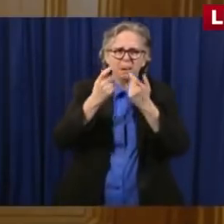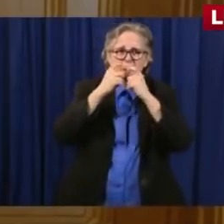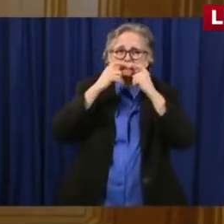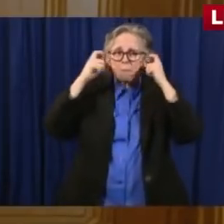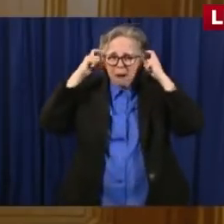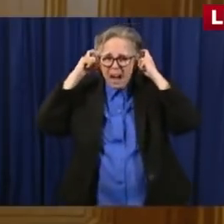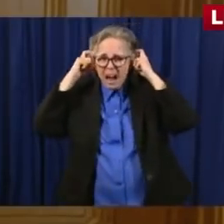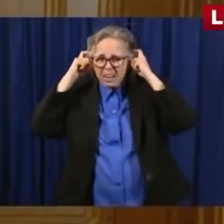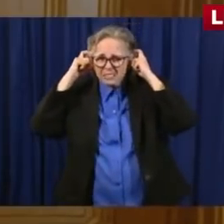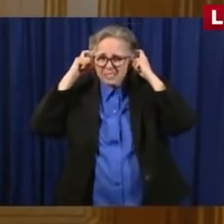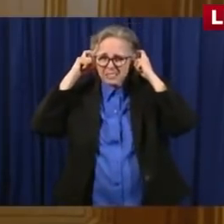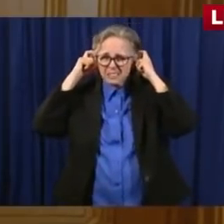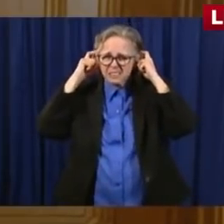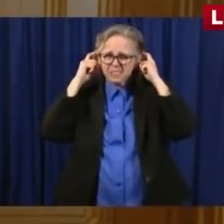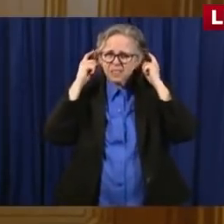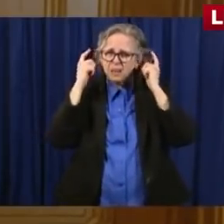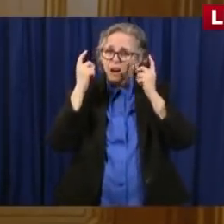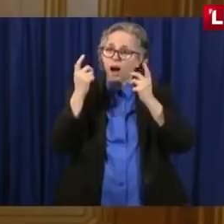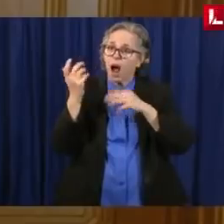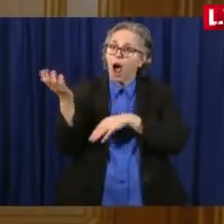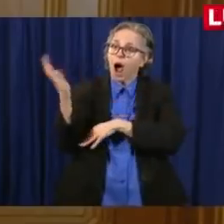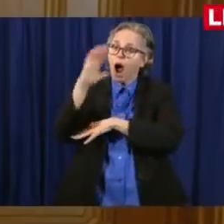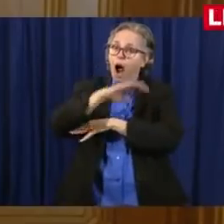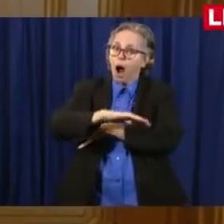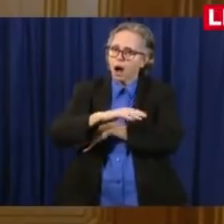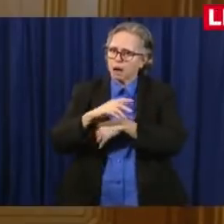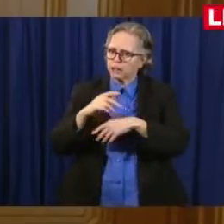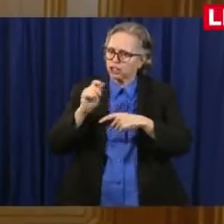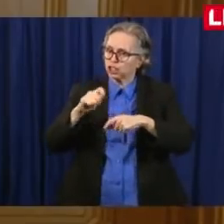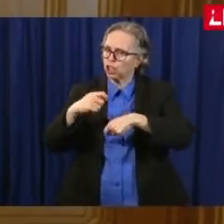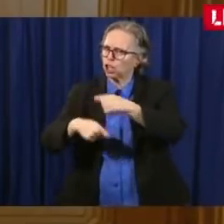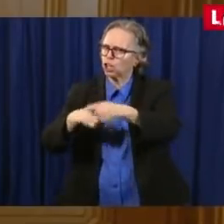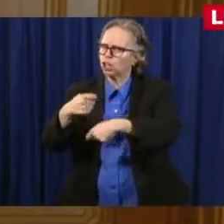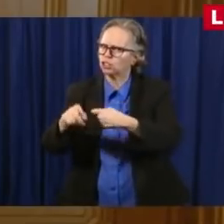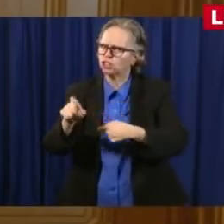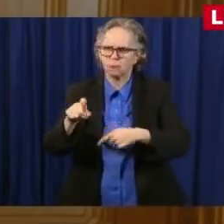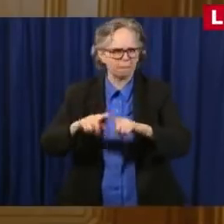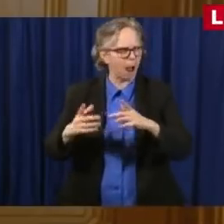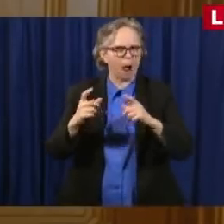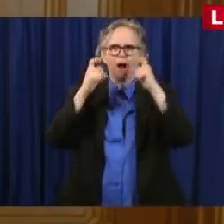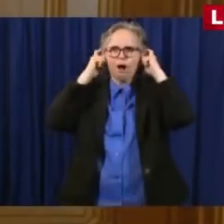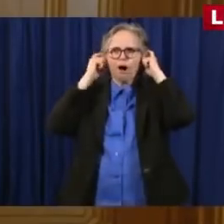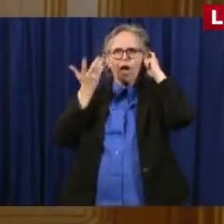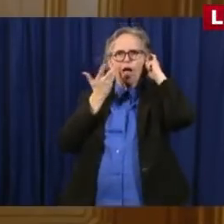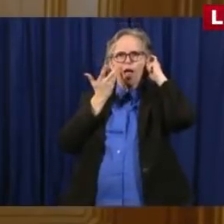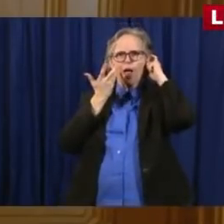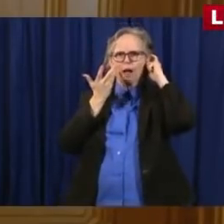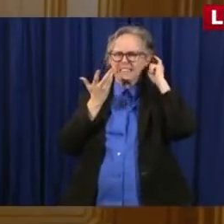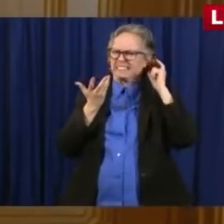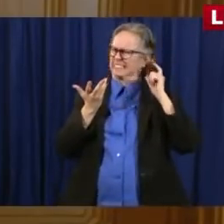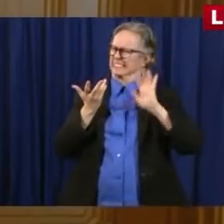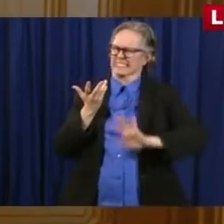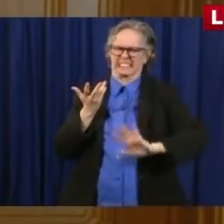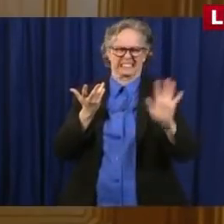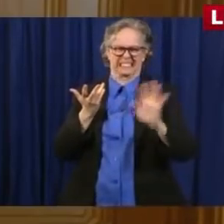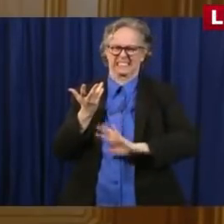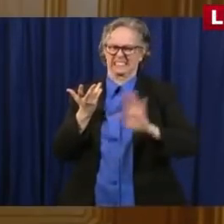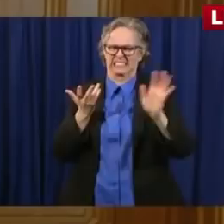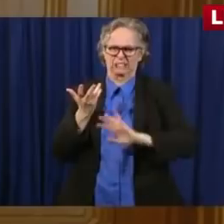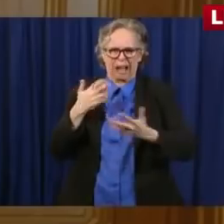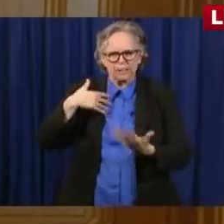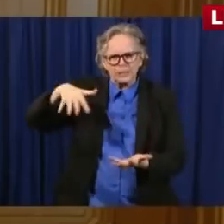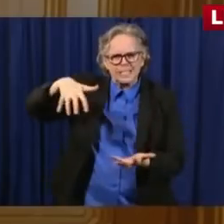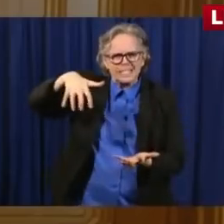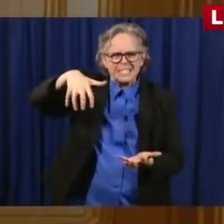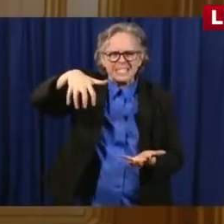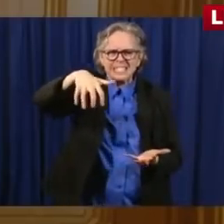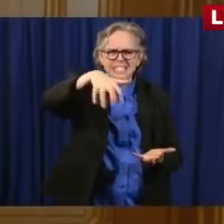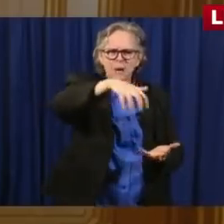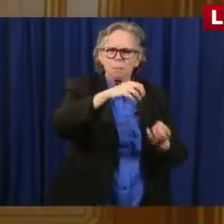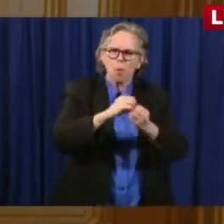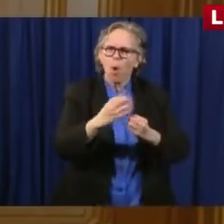WE HAVE PEOPLE IN HOSPITALS THAT ARE WEARING THEIR MASKS MUCH LONGER THAN THE NORMAL PROTOCOL WOULD PROVIDE.